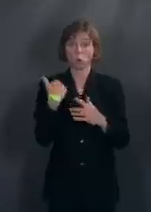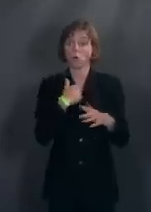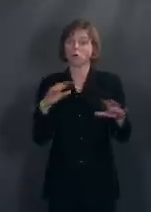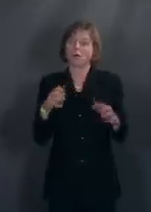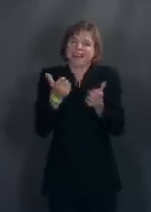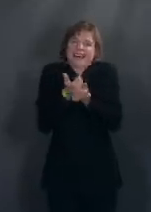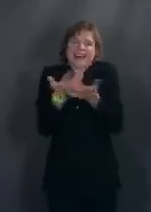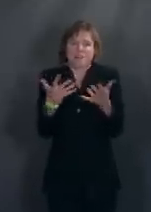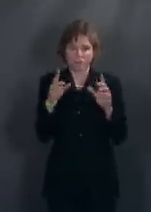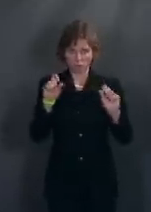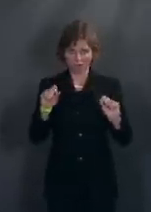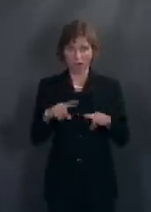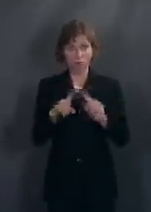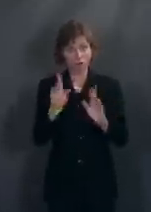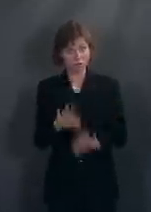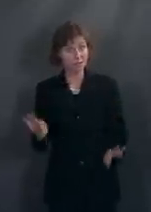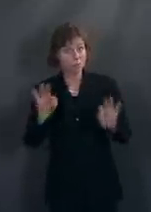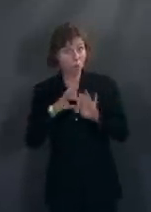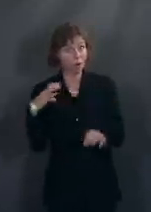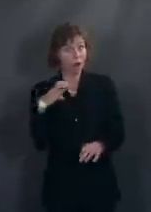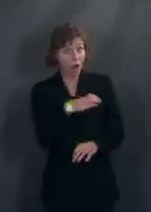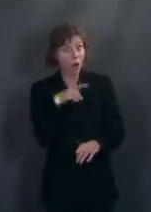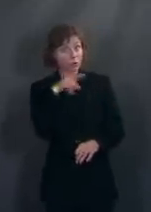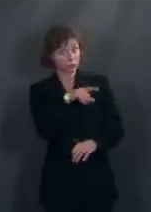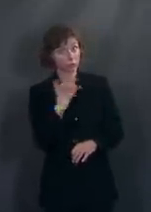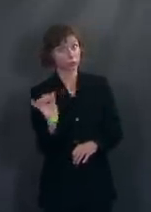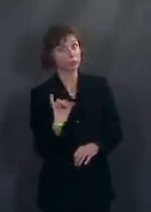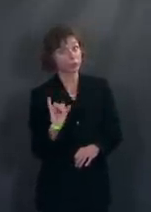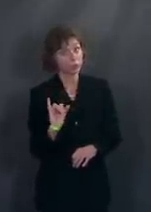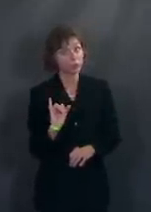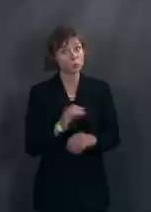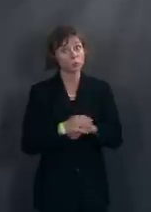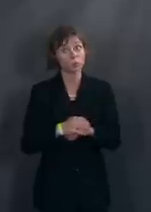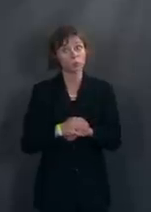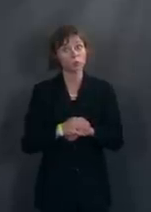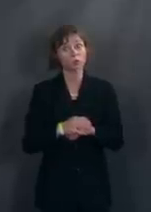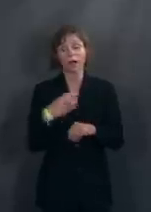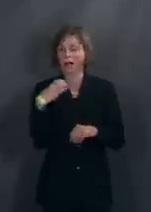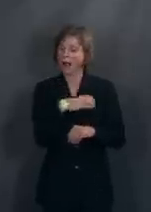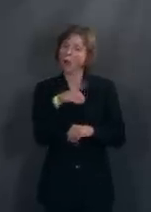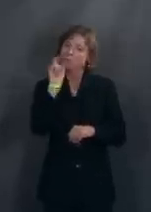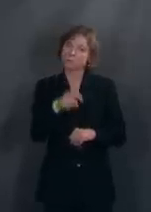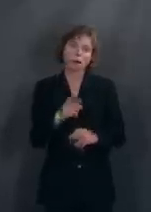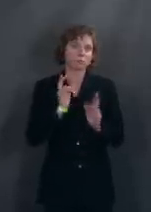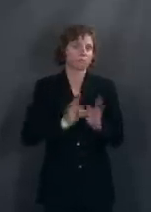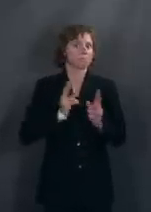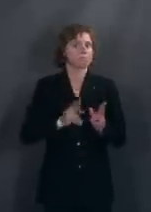but it is critical that Congress does its part as well. We need Congress to quickly pass the American rescue plan,